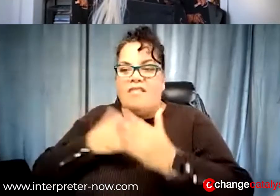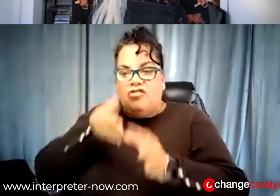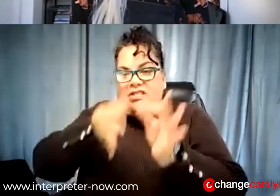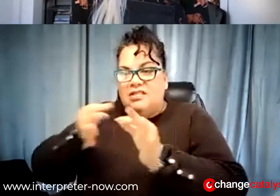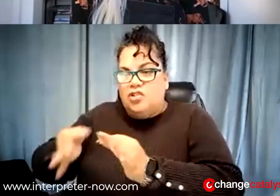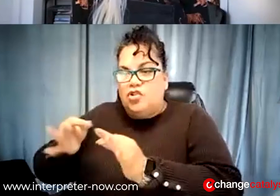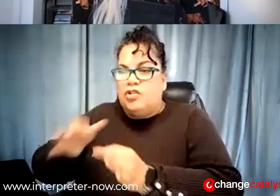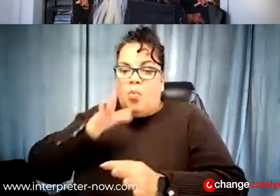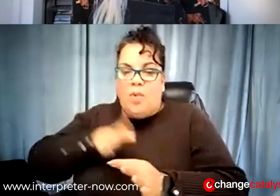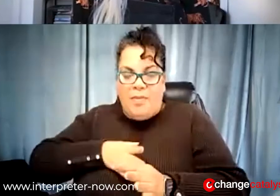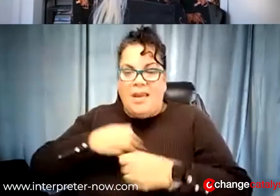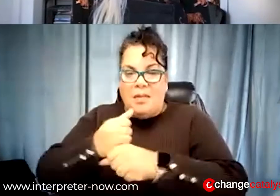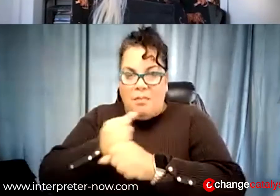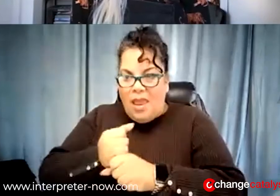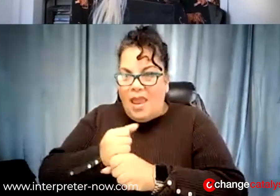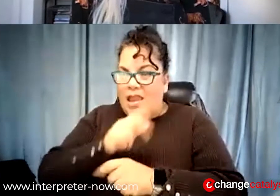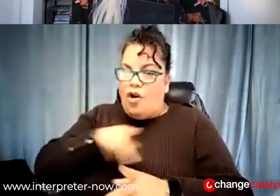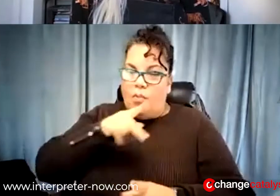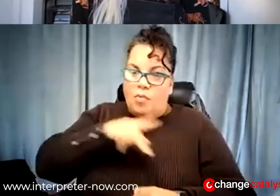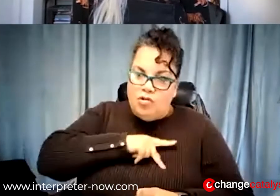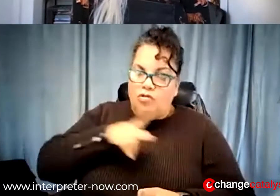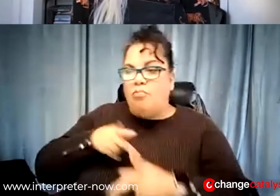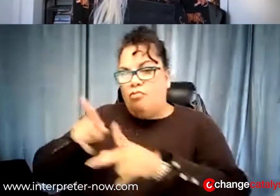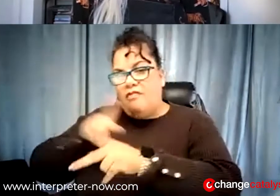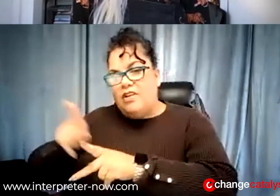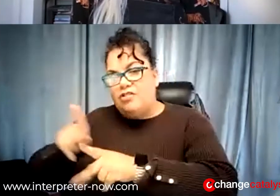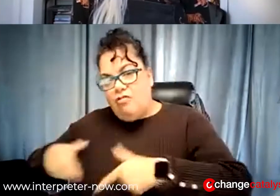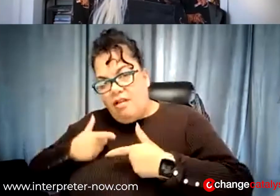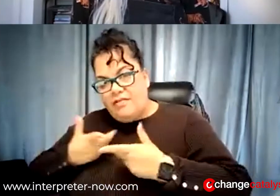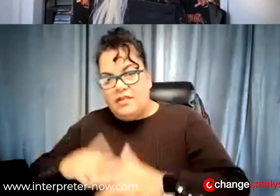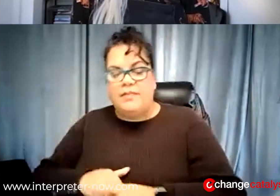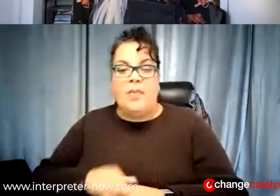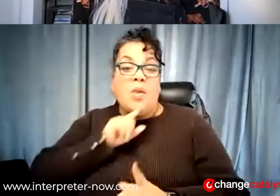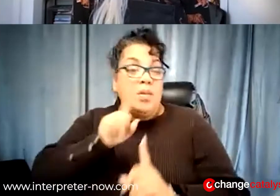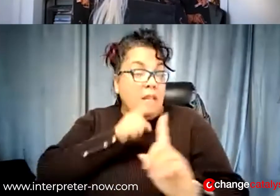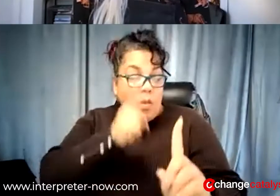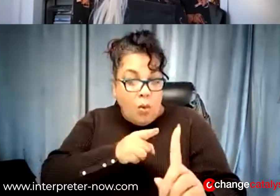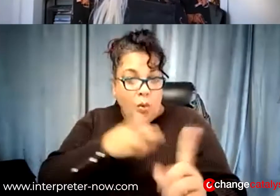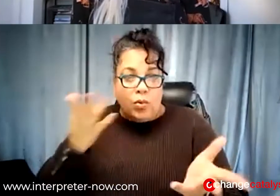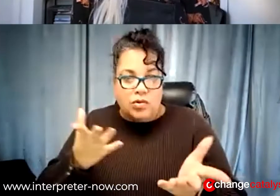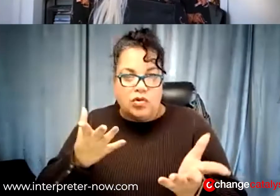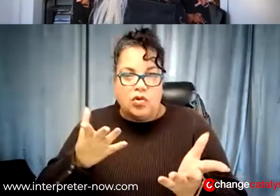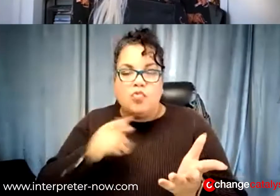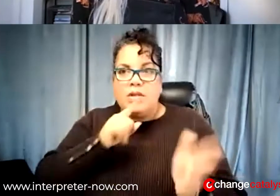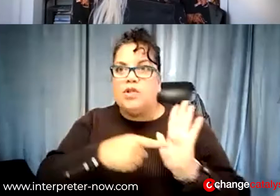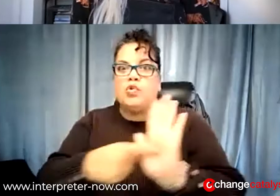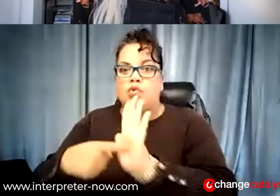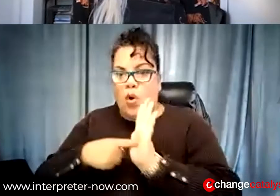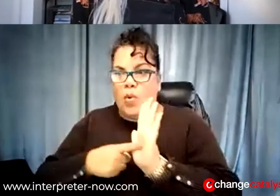women take through our personal and professional lives. Really with a goal of the kind of experientially showing that there is no one right path through